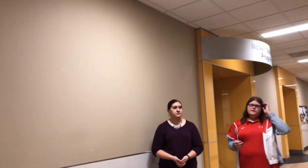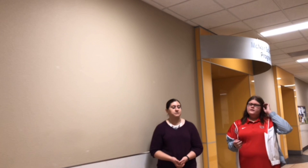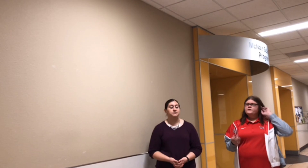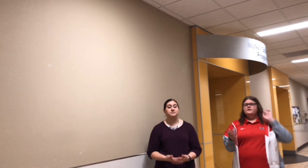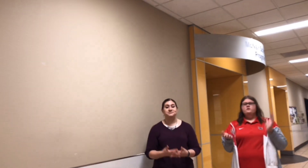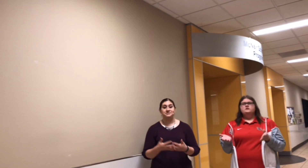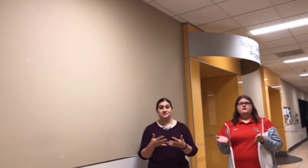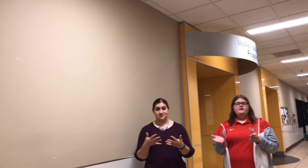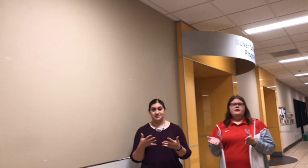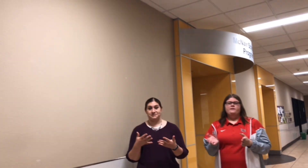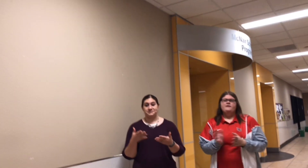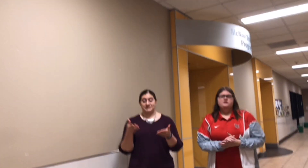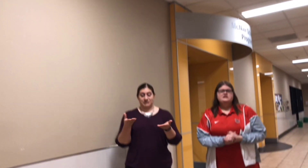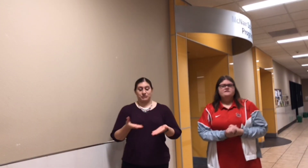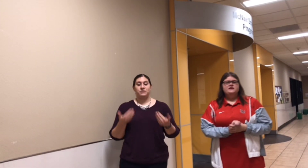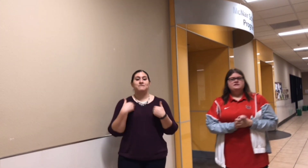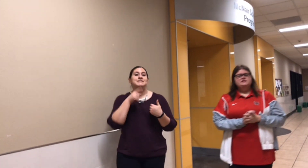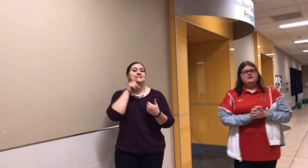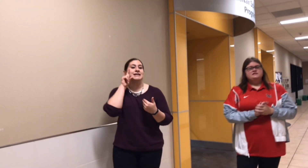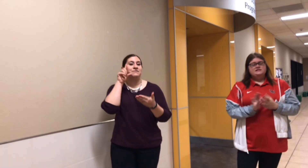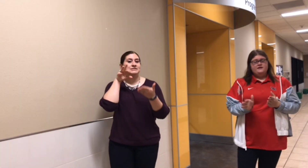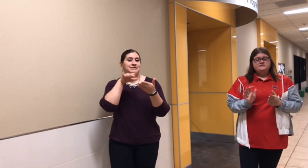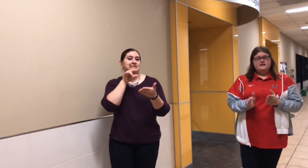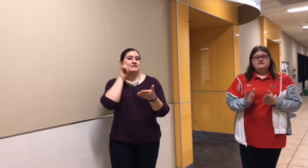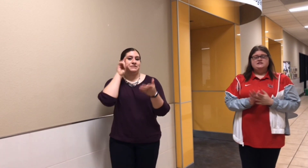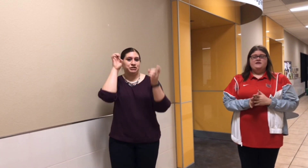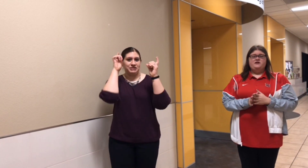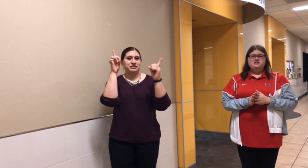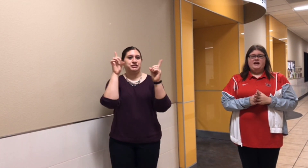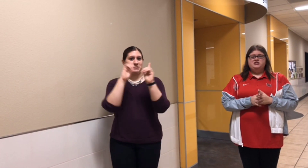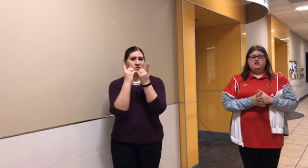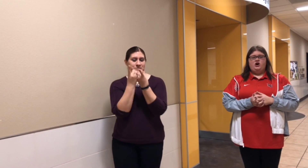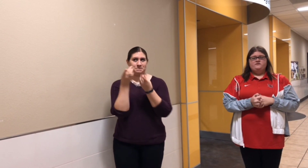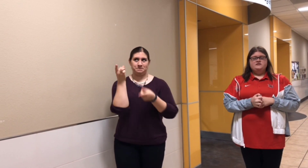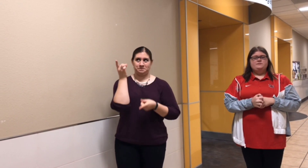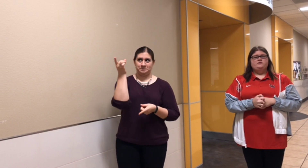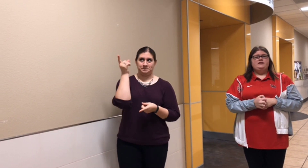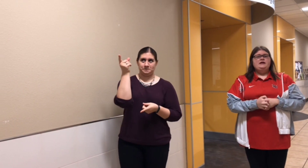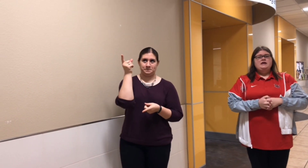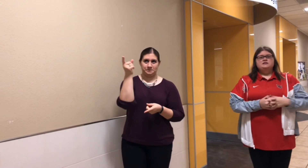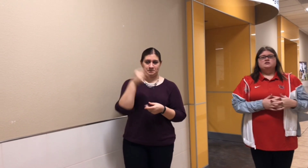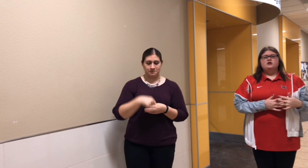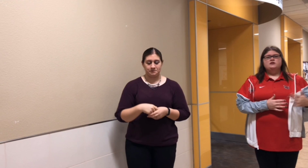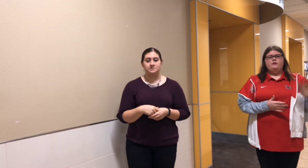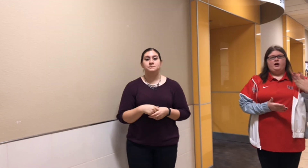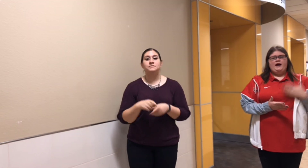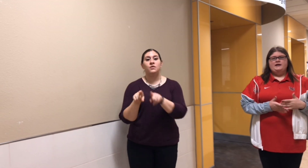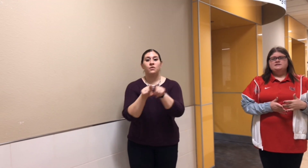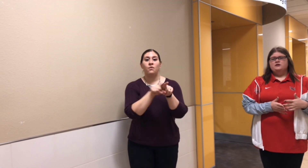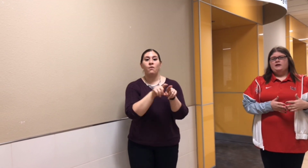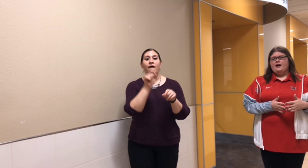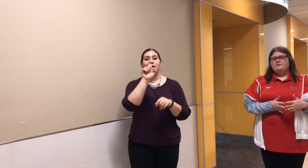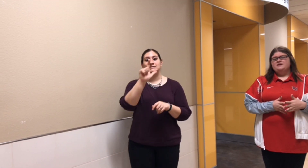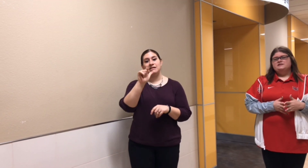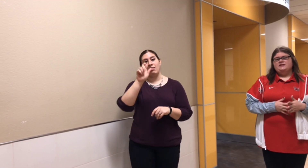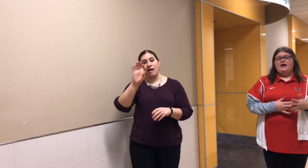Then, of course, over here we have our Deaf Studies and Deaf Education Office. This is also where our ASL lab is and they have